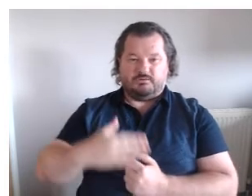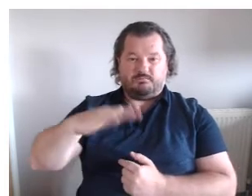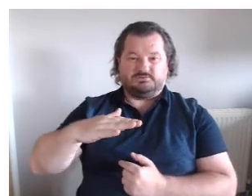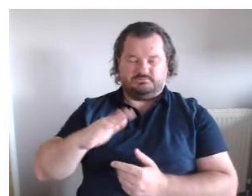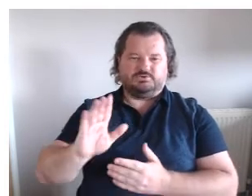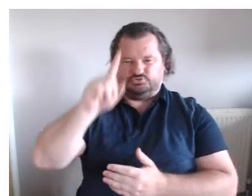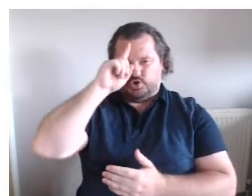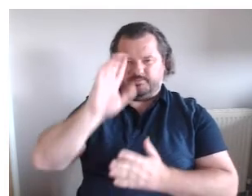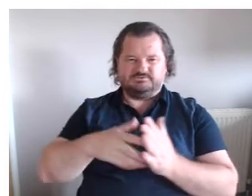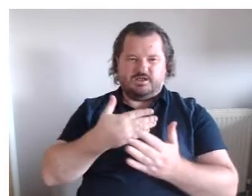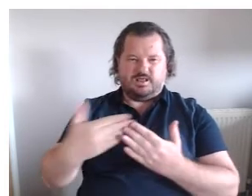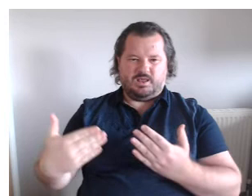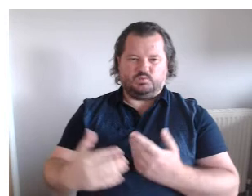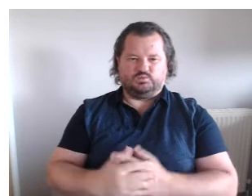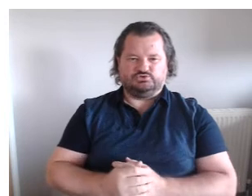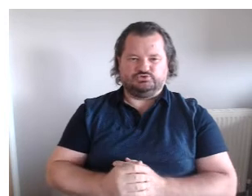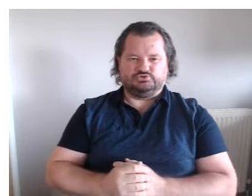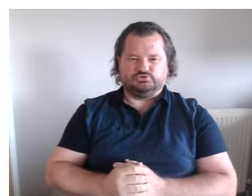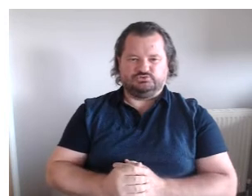and on the bottom German Sign Language.